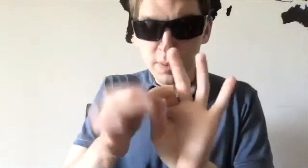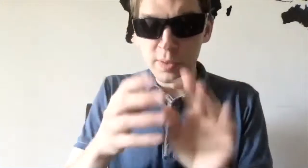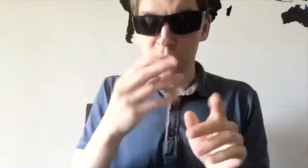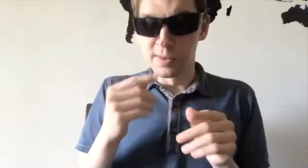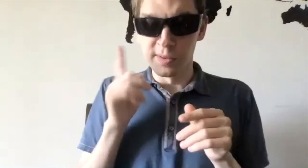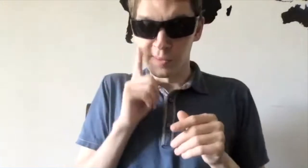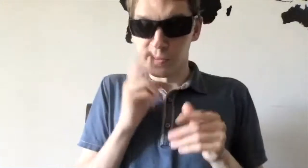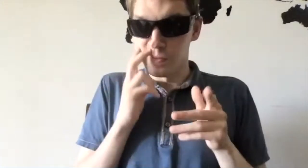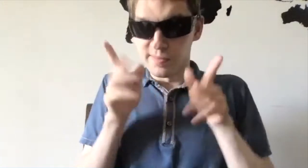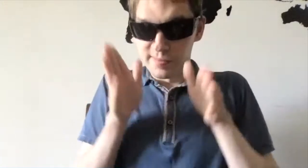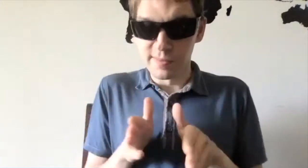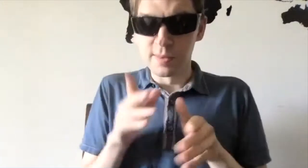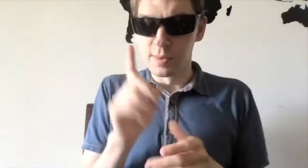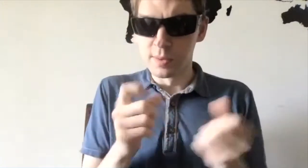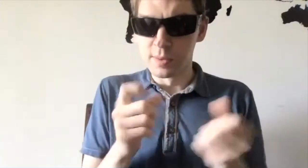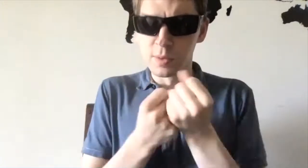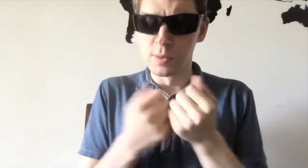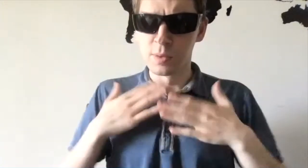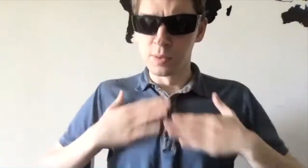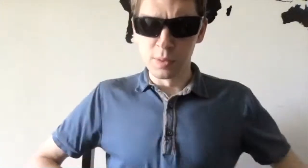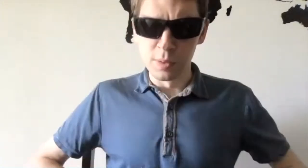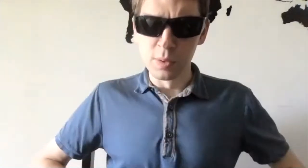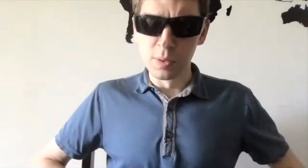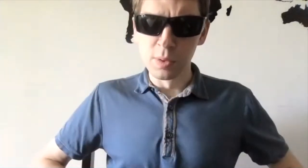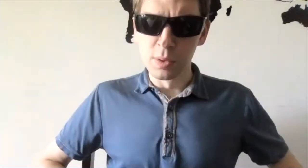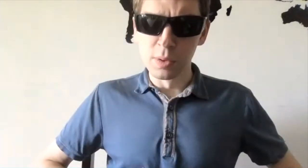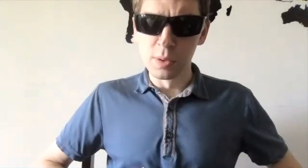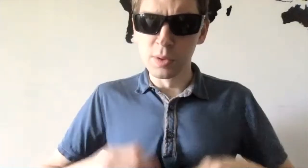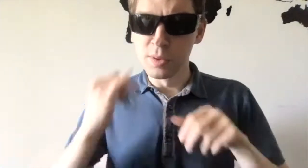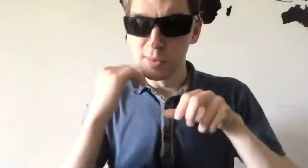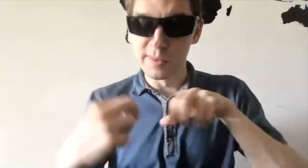communicate especially when you're interpreting with a deaf-blind person.